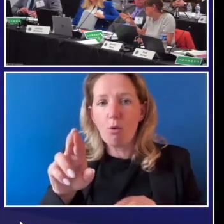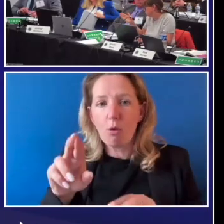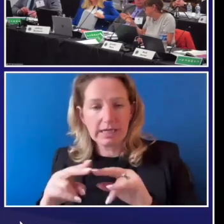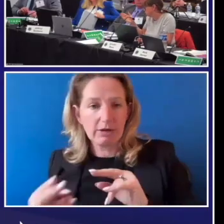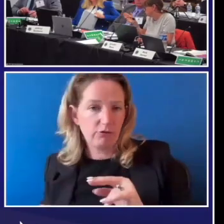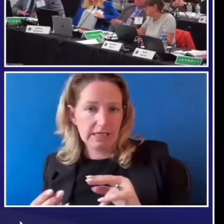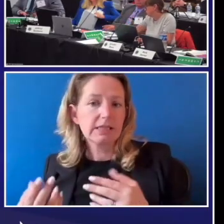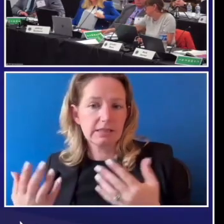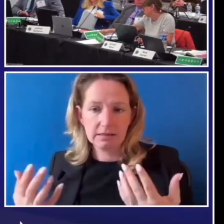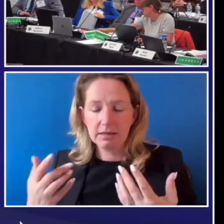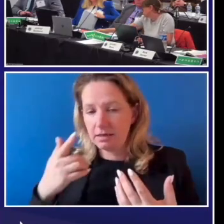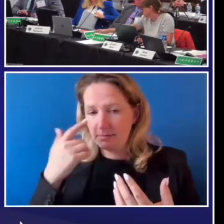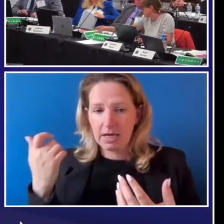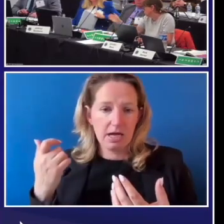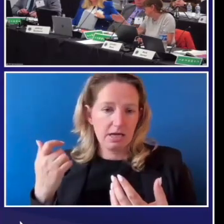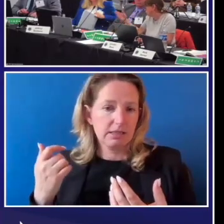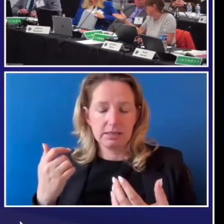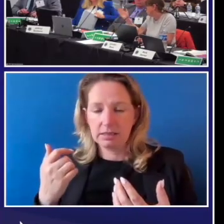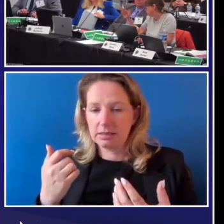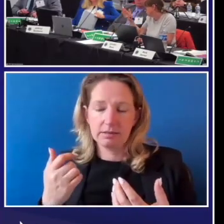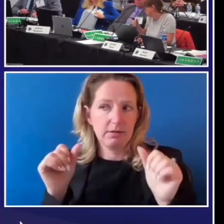I mean, agencies can screw up by going either direction.